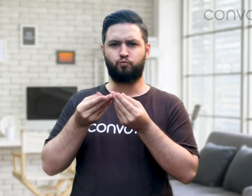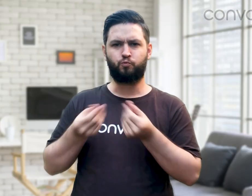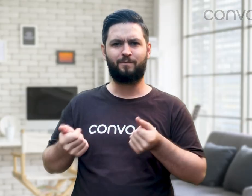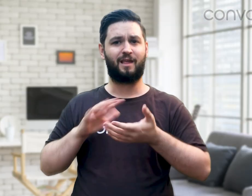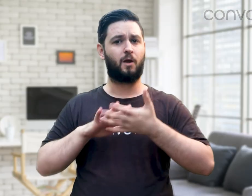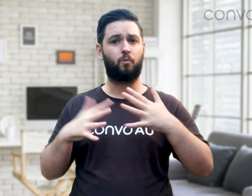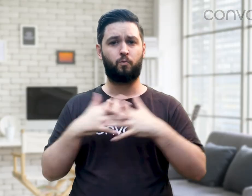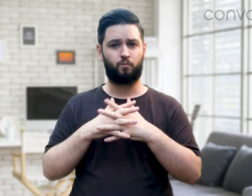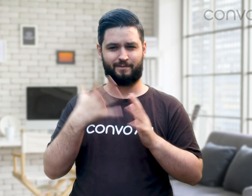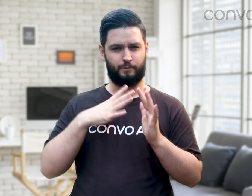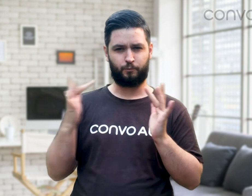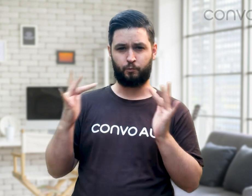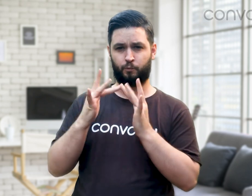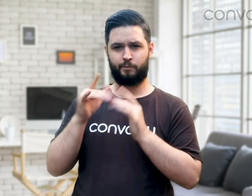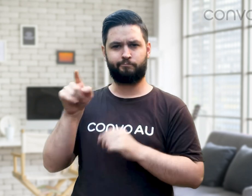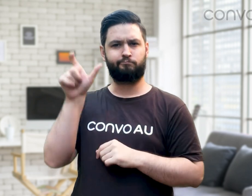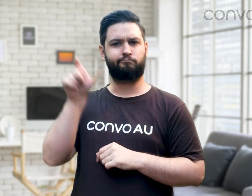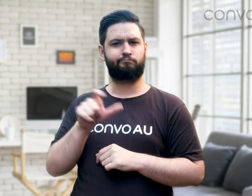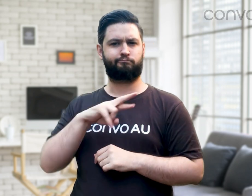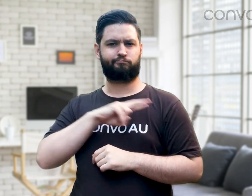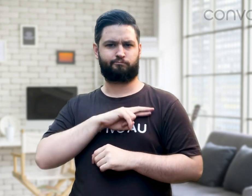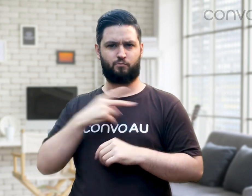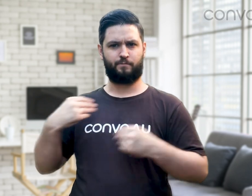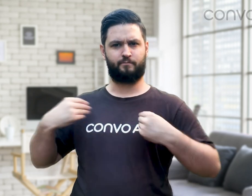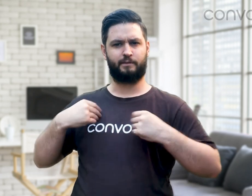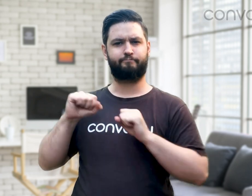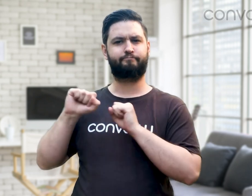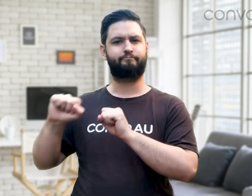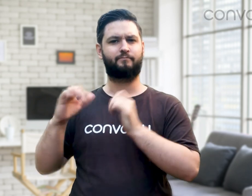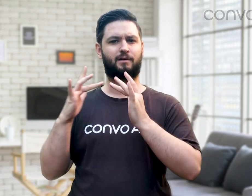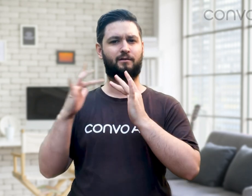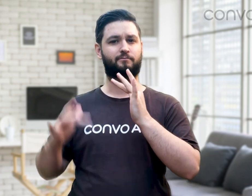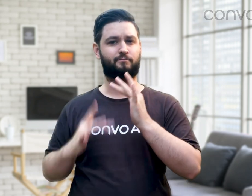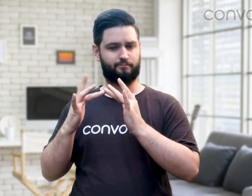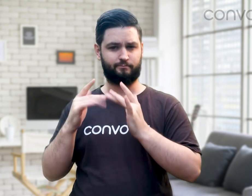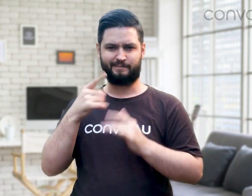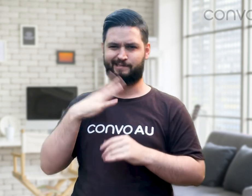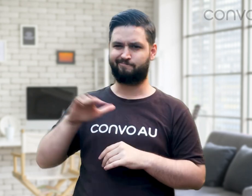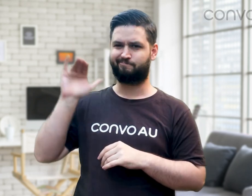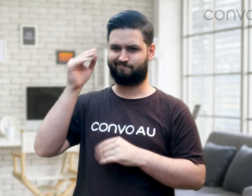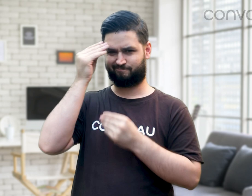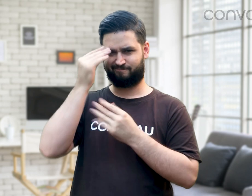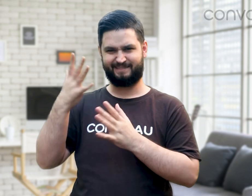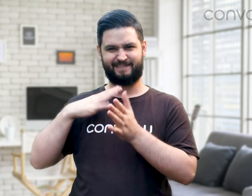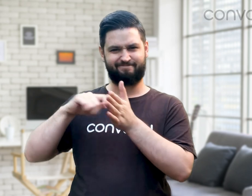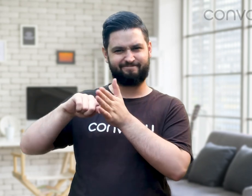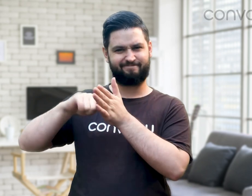In order to resolve this issue, you will need to contact the person responsible for the company’s internet security